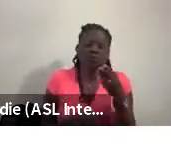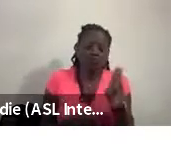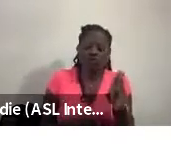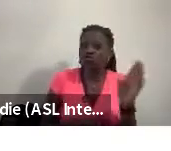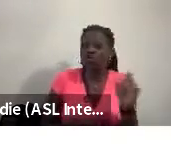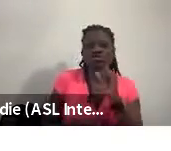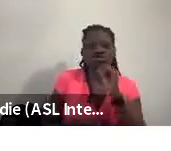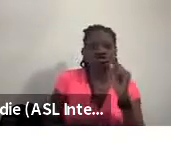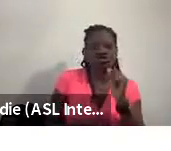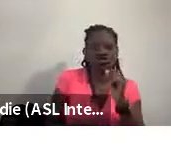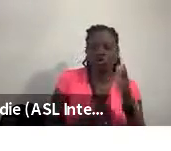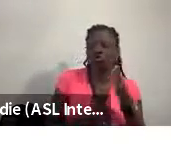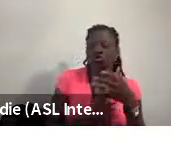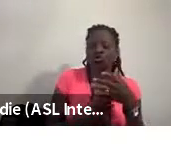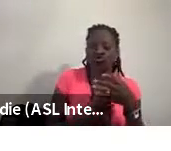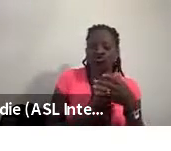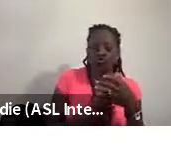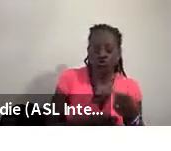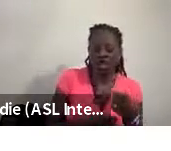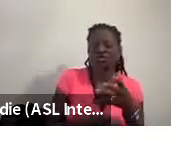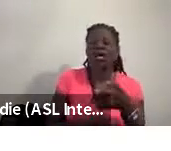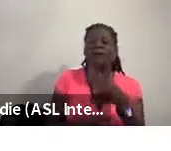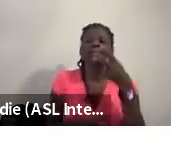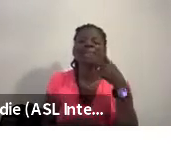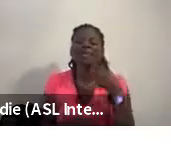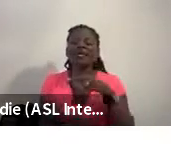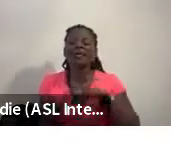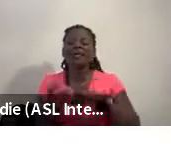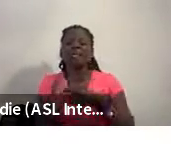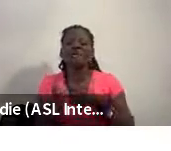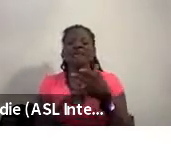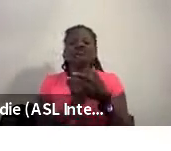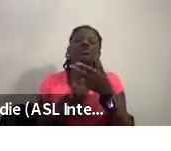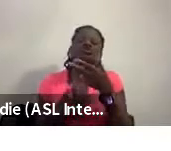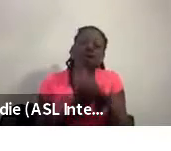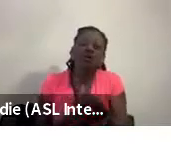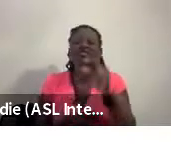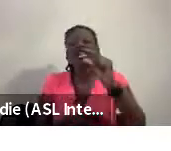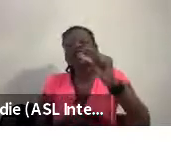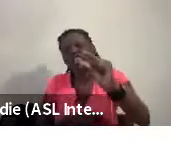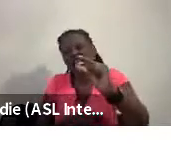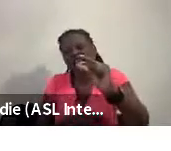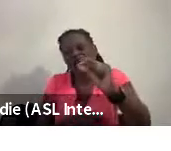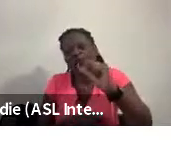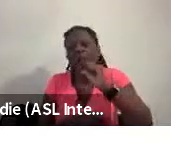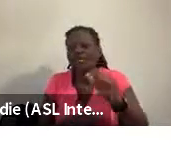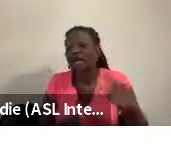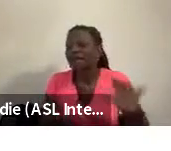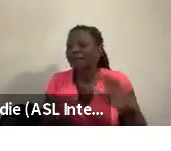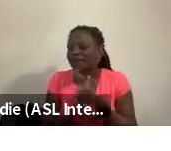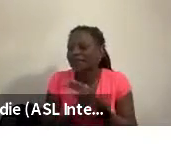Do not trust very much. So you can see some other trusted sources are federal government websites like CDC